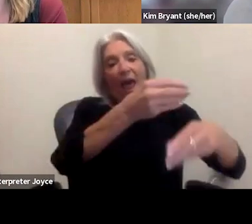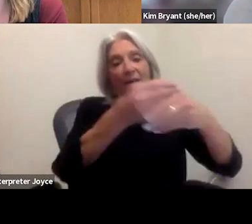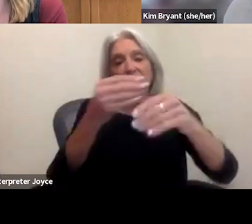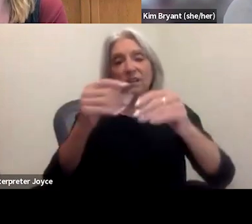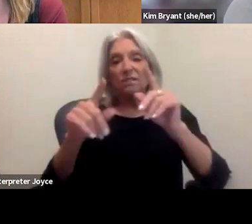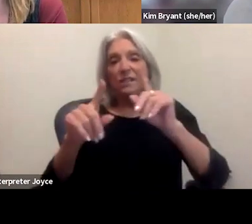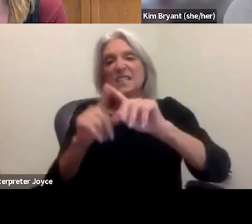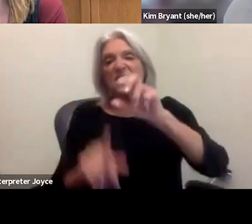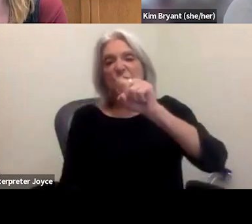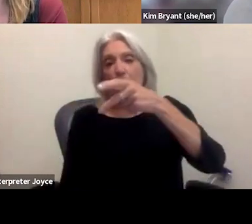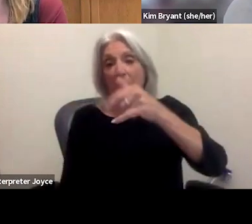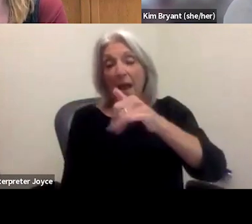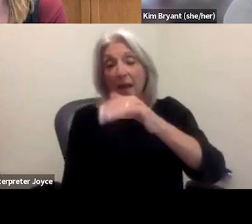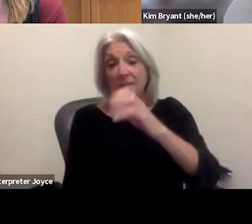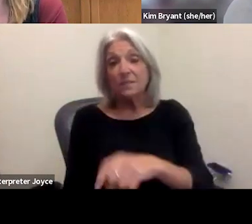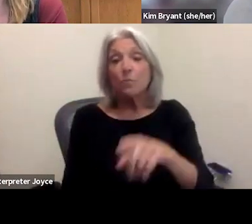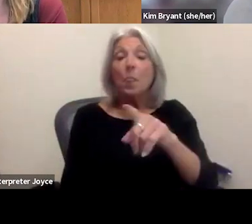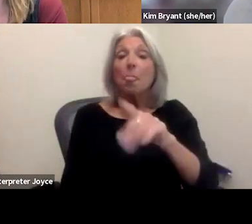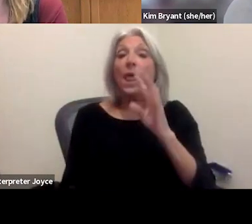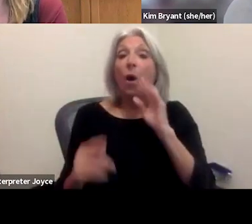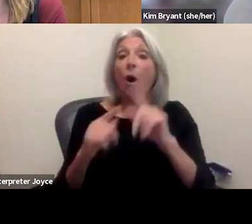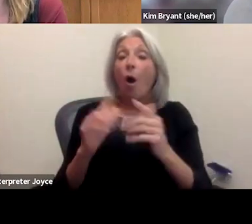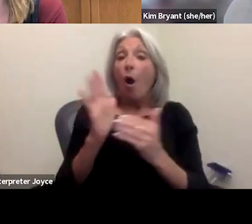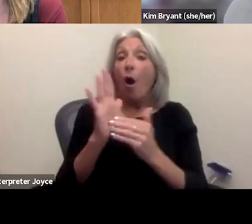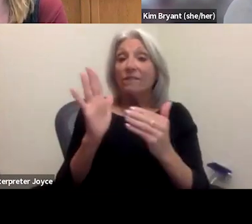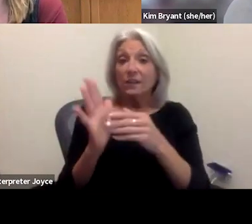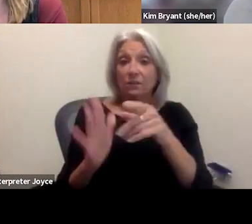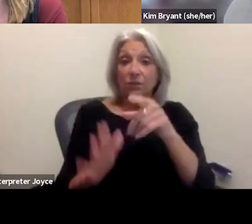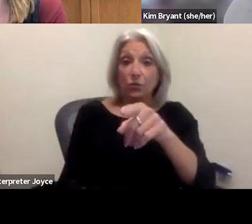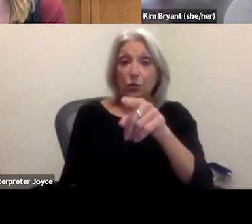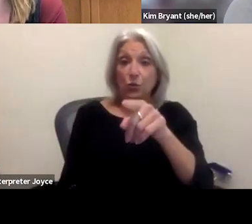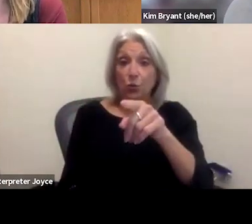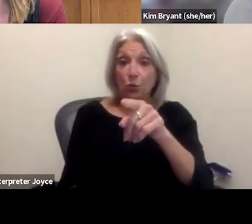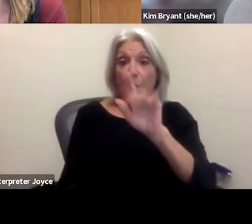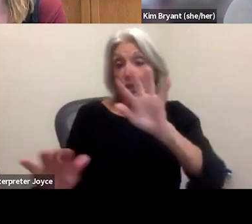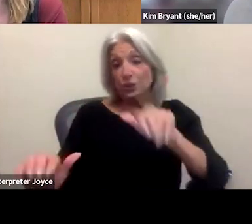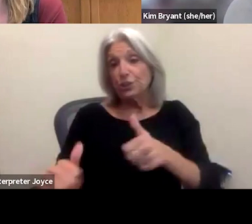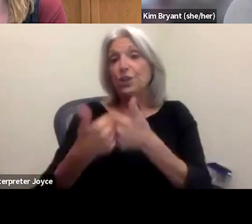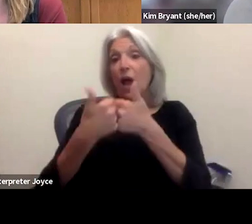But valuing disability means often you're challenging compulsory able-bodiedness,